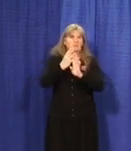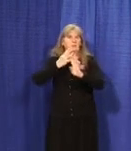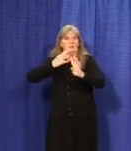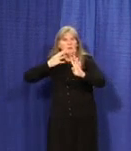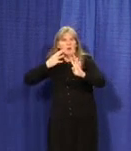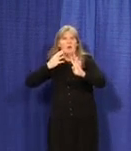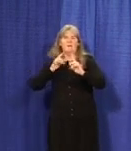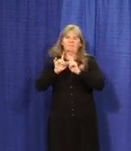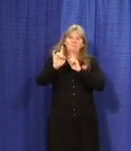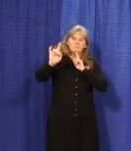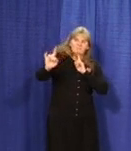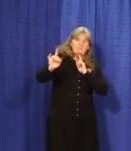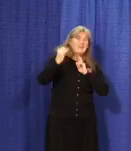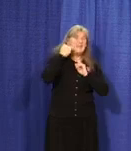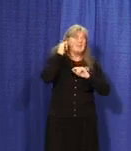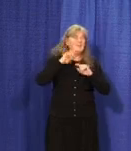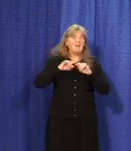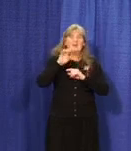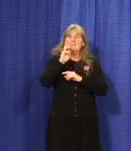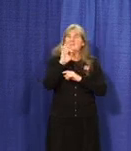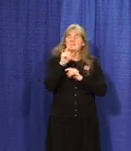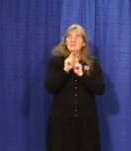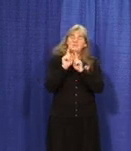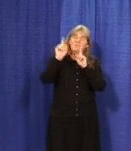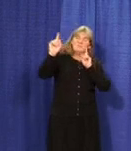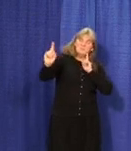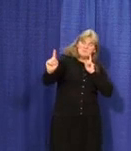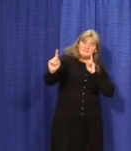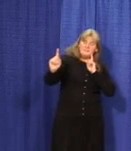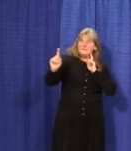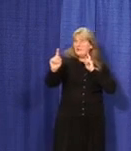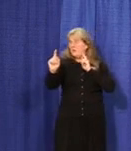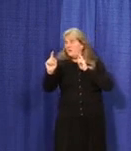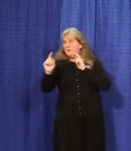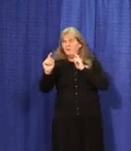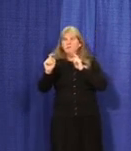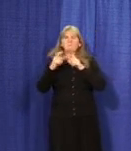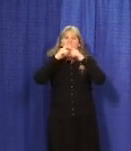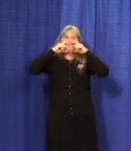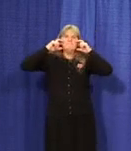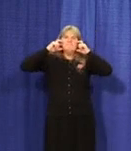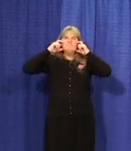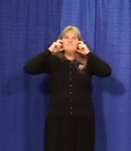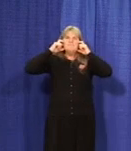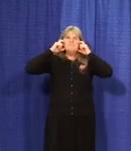If you cannot physically distance due to temporary grubs or poor spacing, put on a mask.